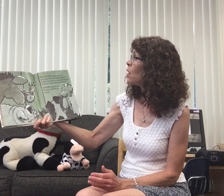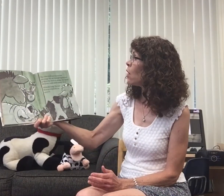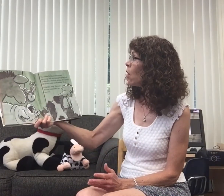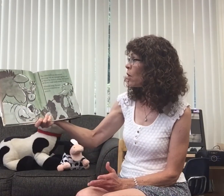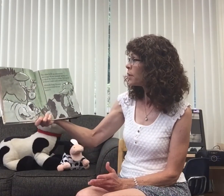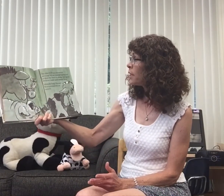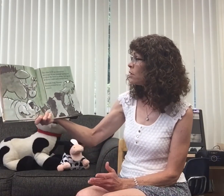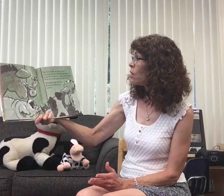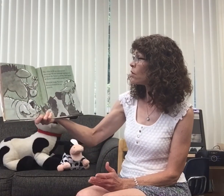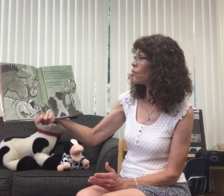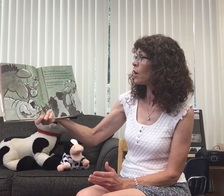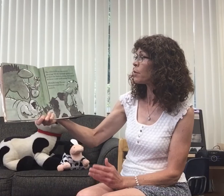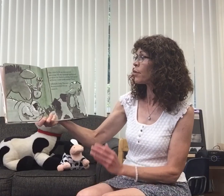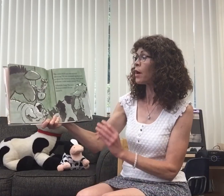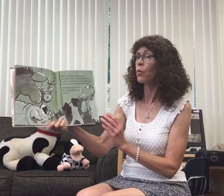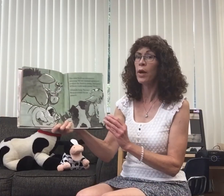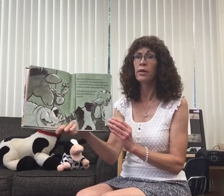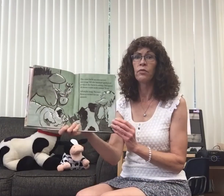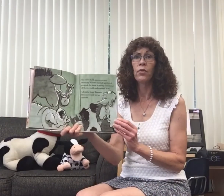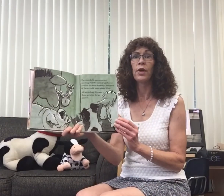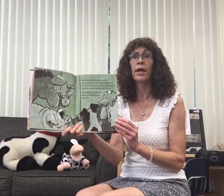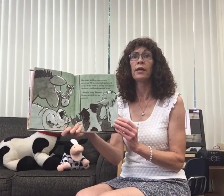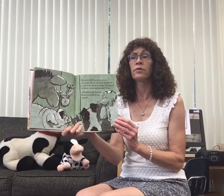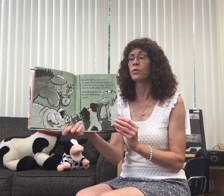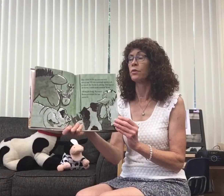All night long, Farmer Brown waited for an answer.